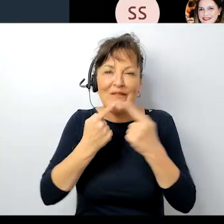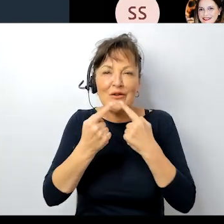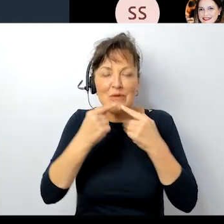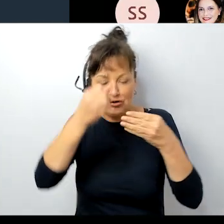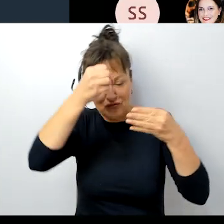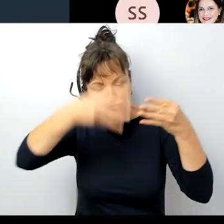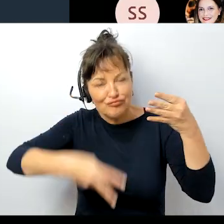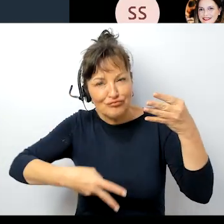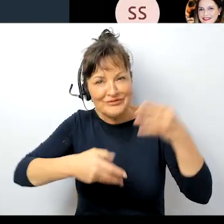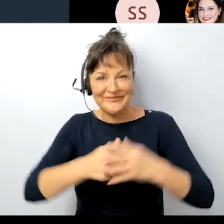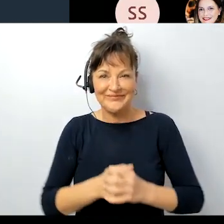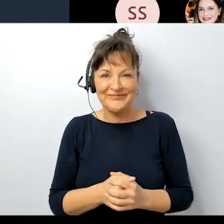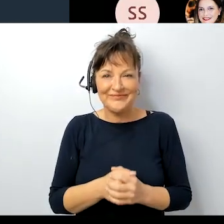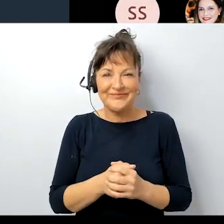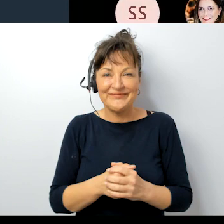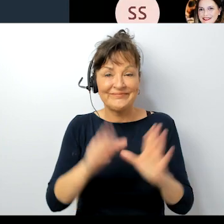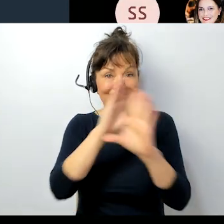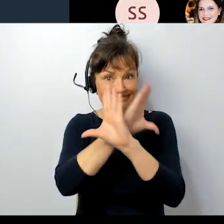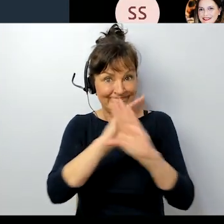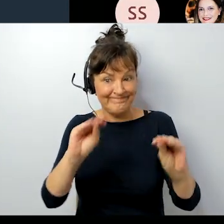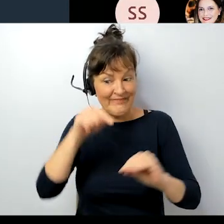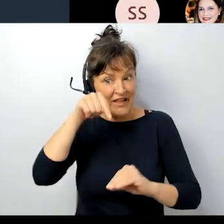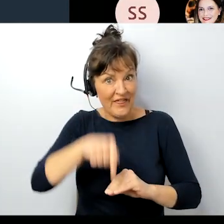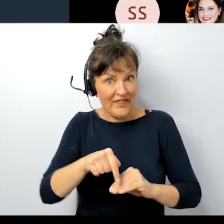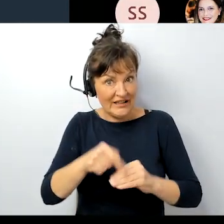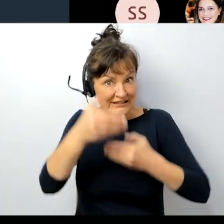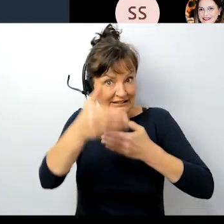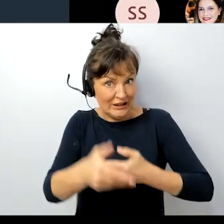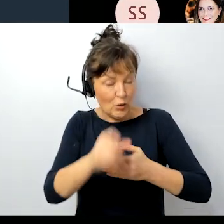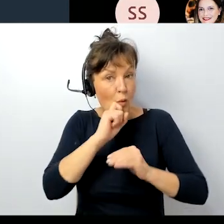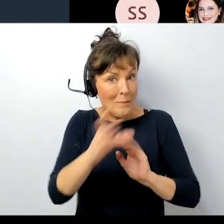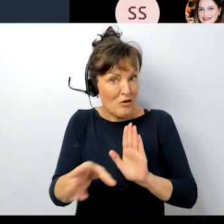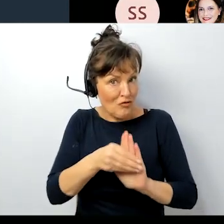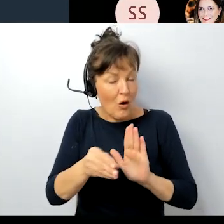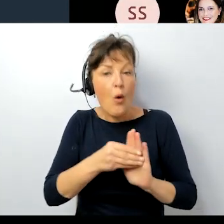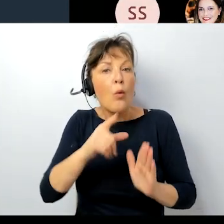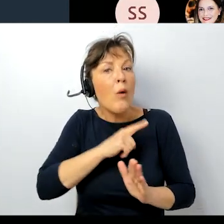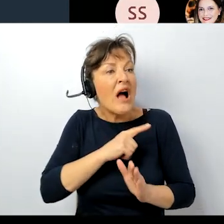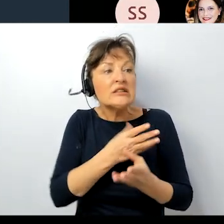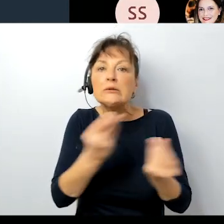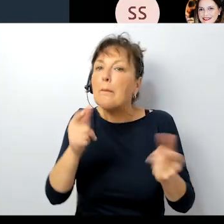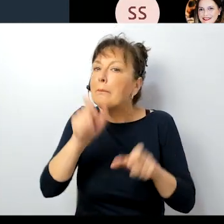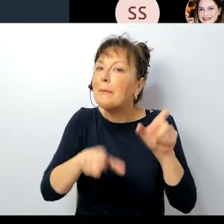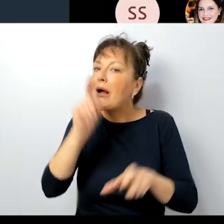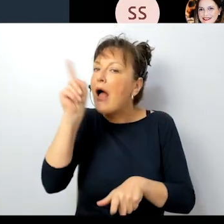you in an email after the session. Before we get started, I need to let you know that our session